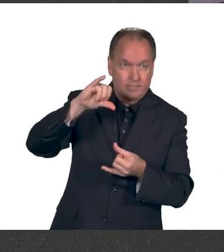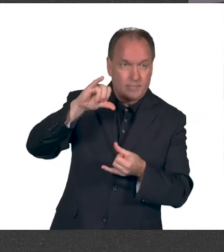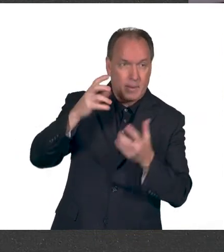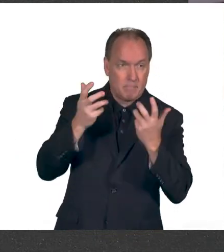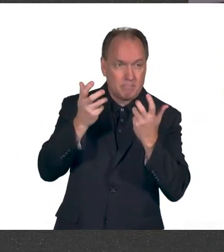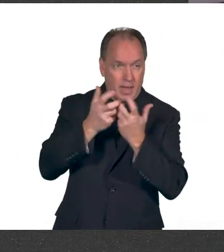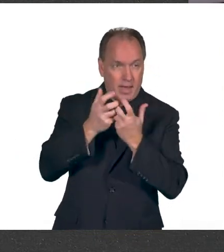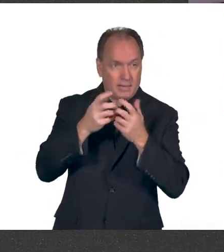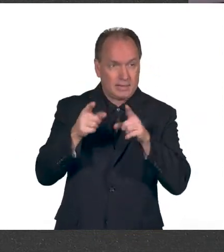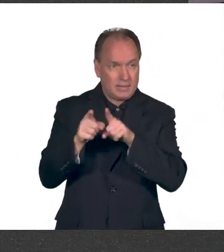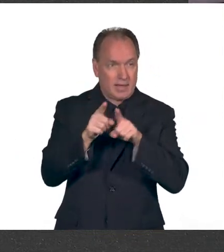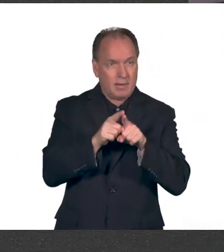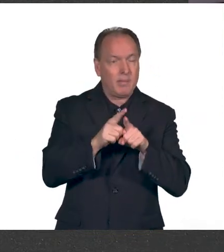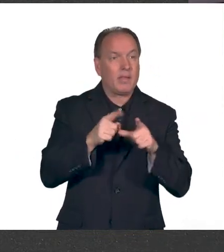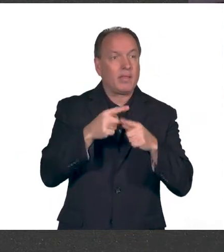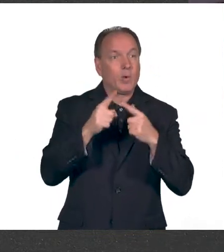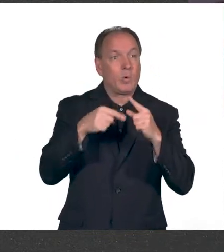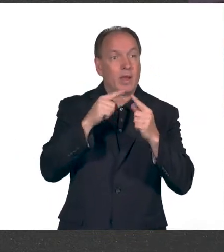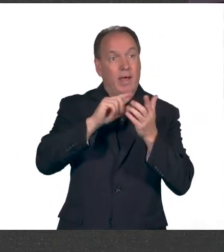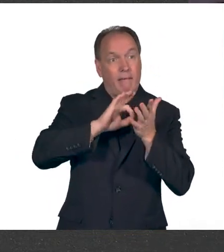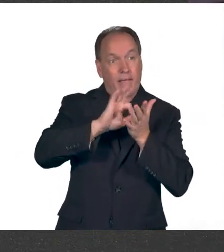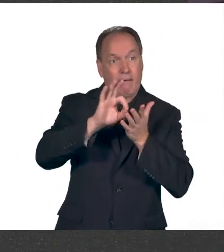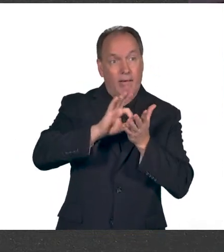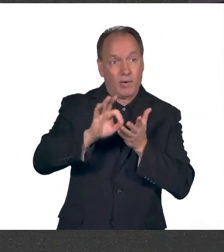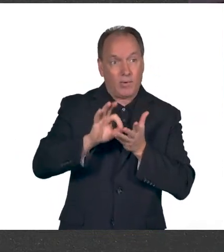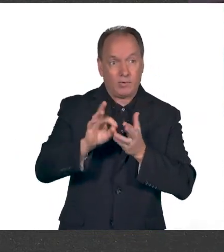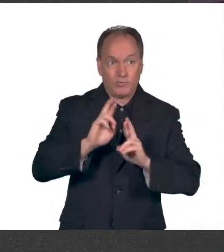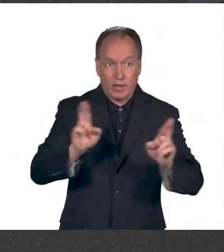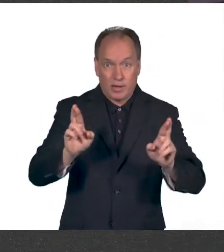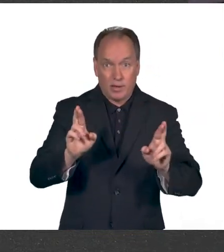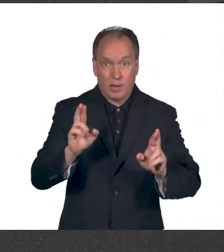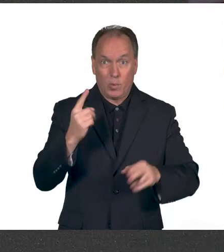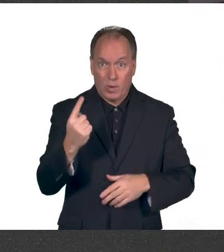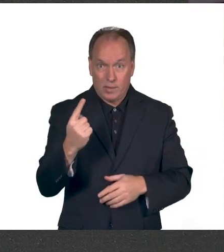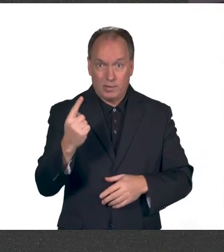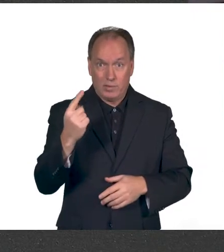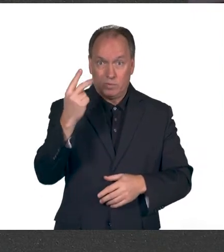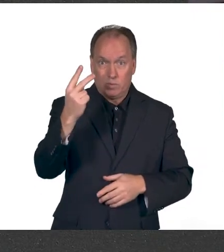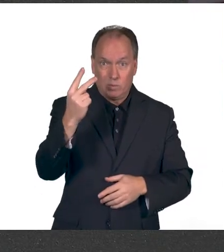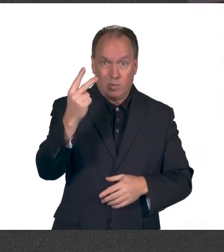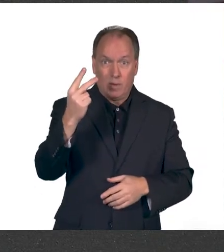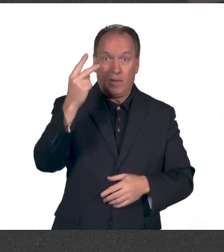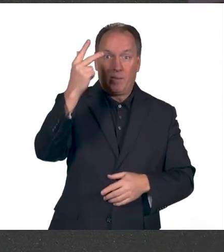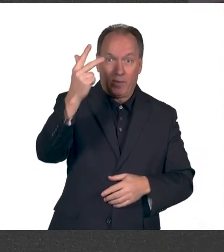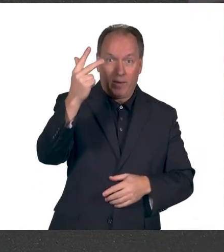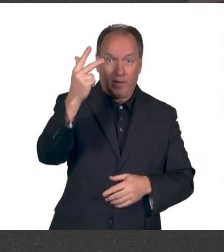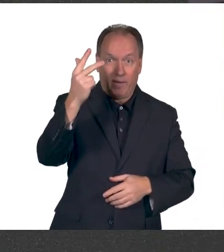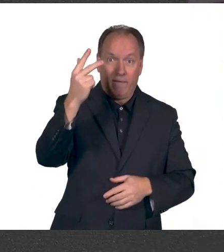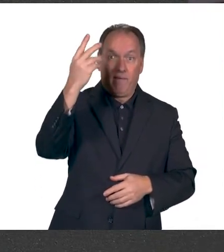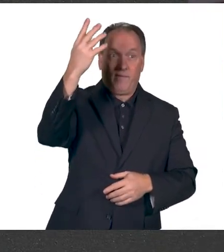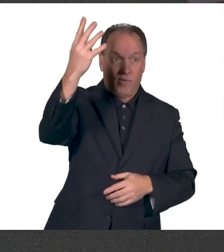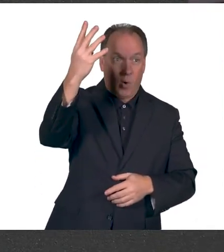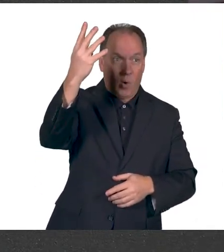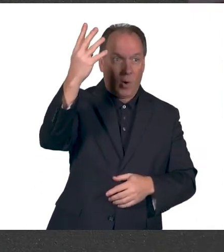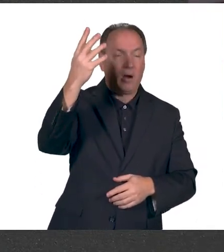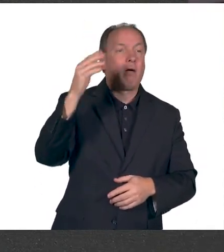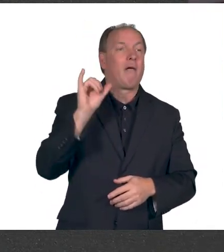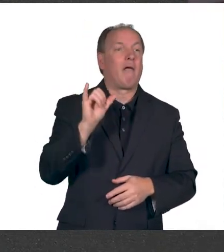line them up the same, and then when I count ready, one, two, three, four,